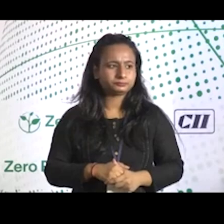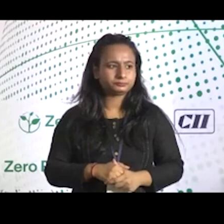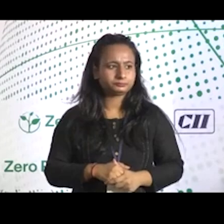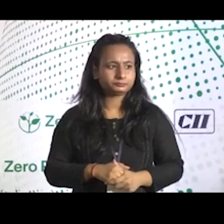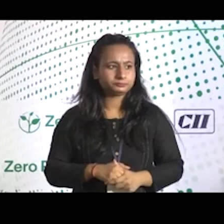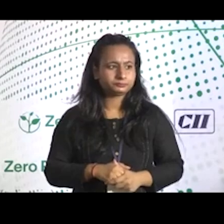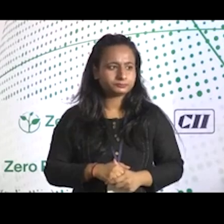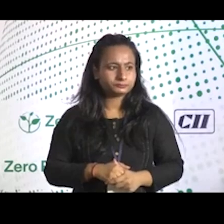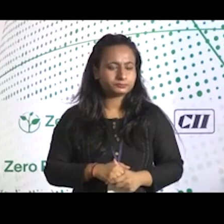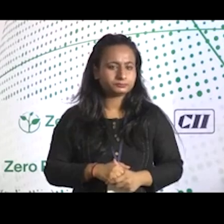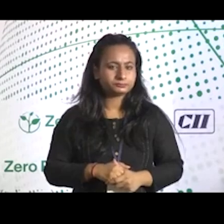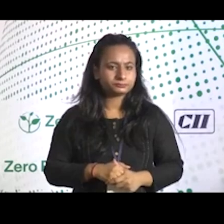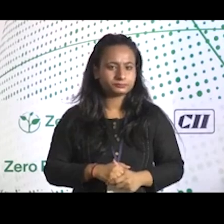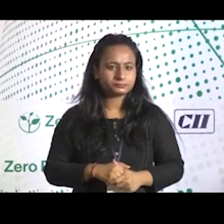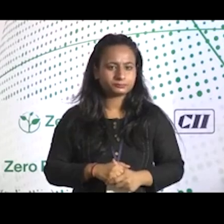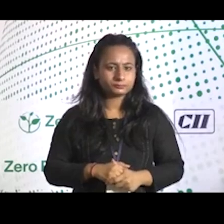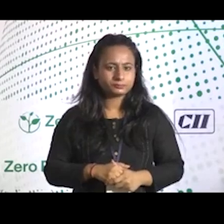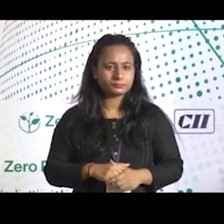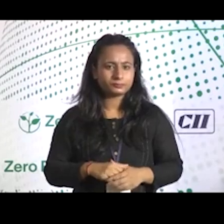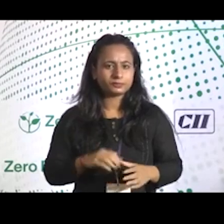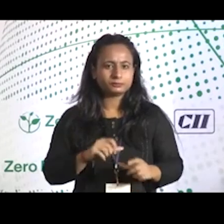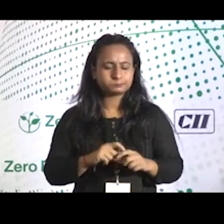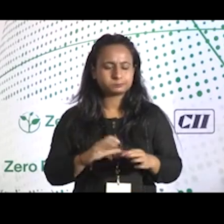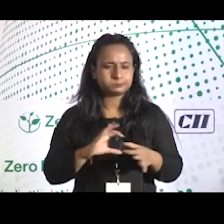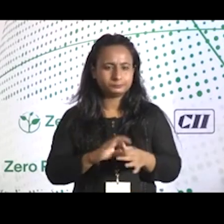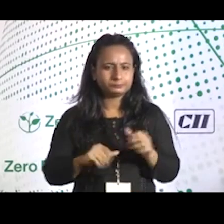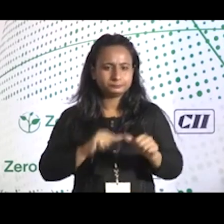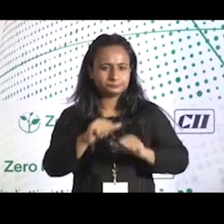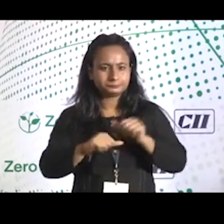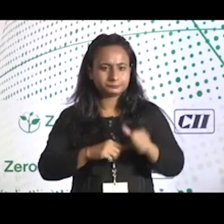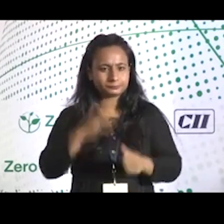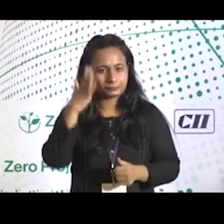And I think there's a lot of room for innovation in the creation of public goods.